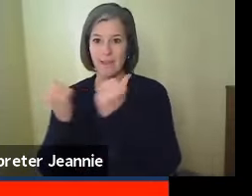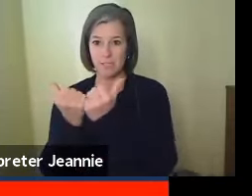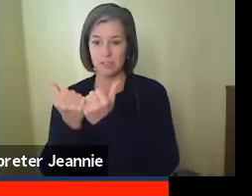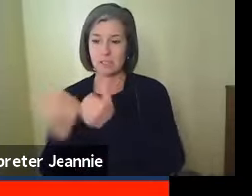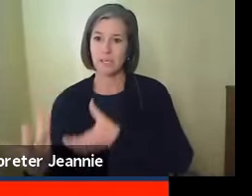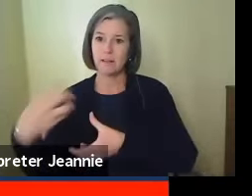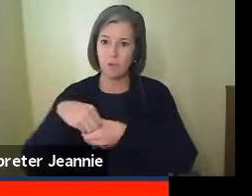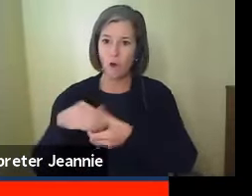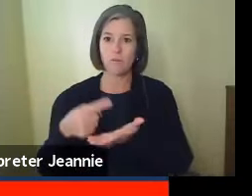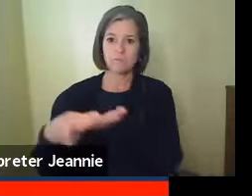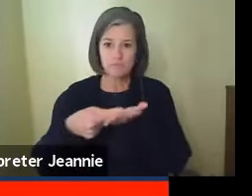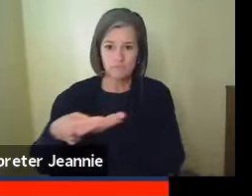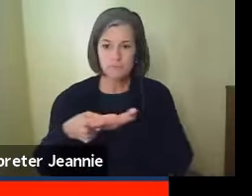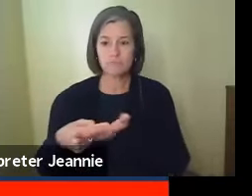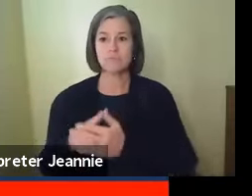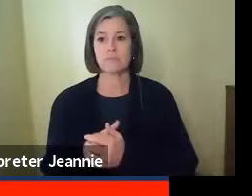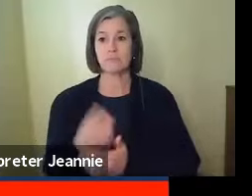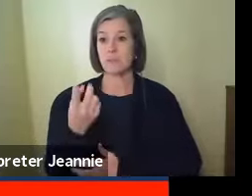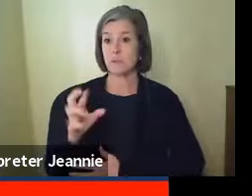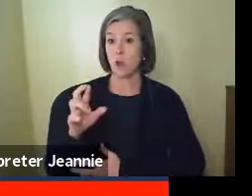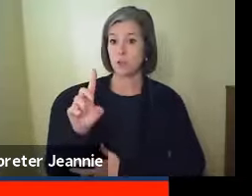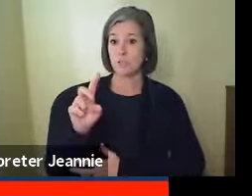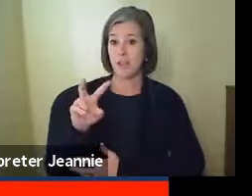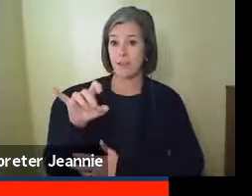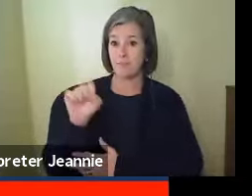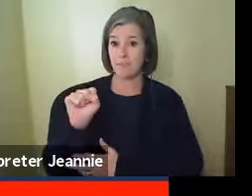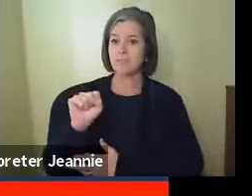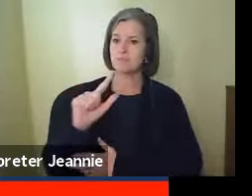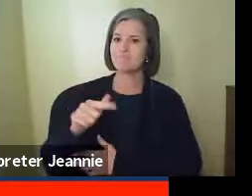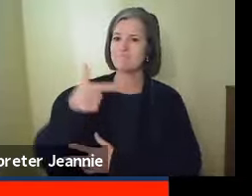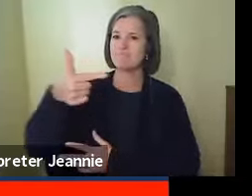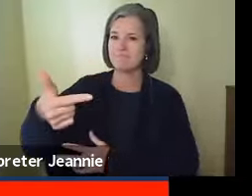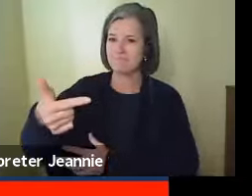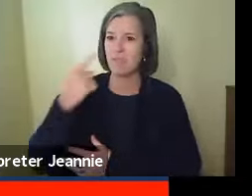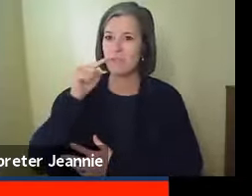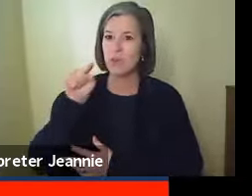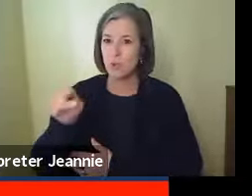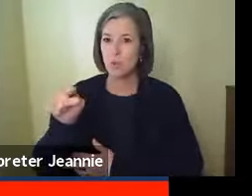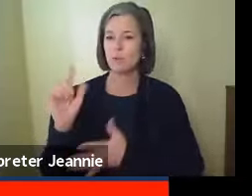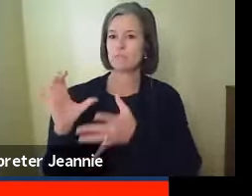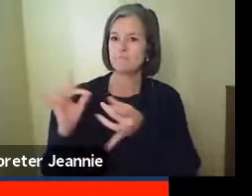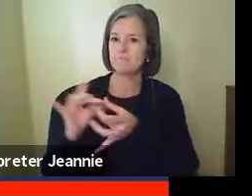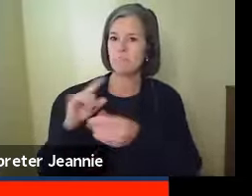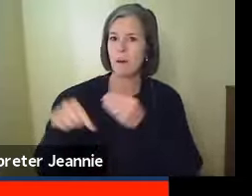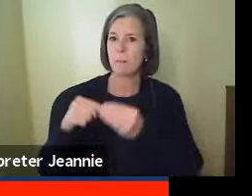Dr. Davis, I'm going to turn it over to you for you to tell us about the DIDD's role in